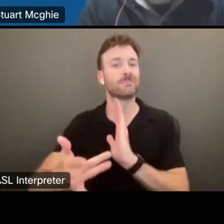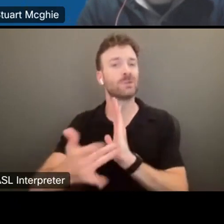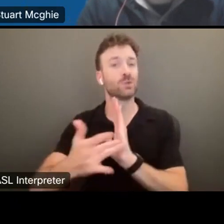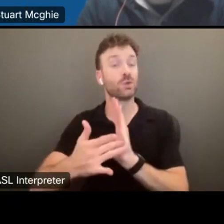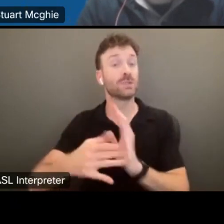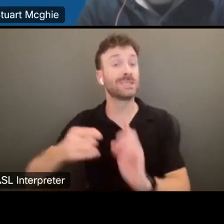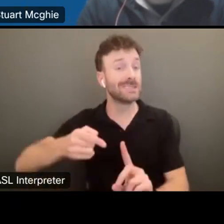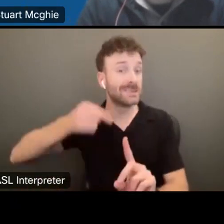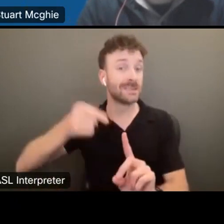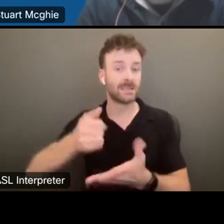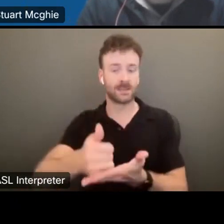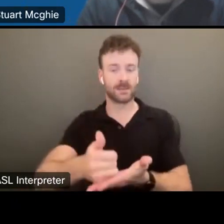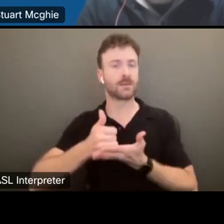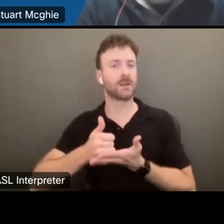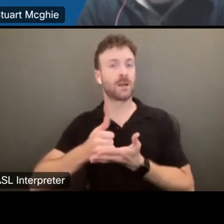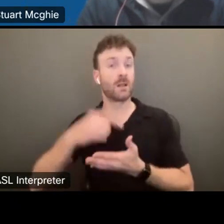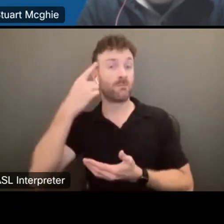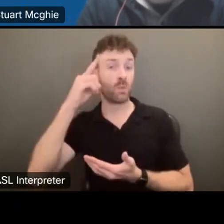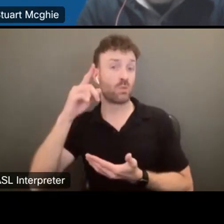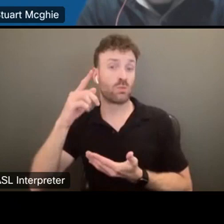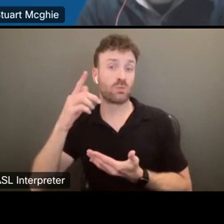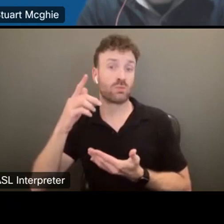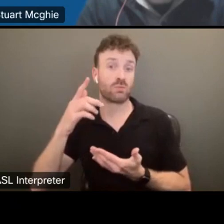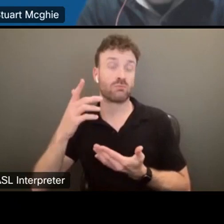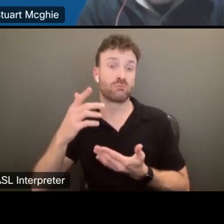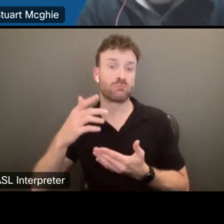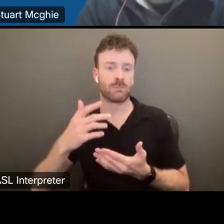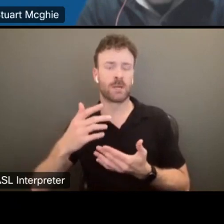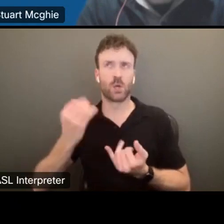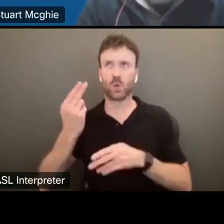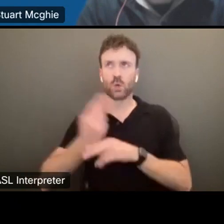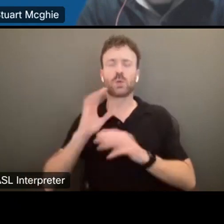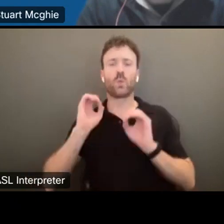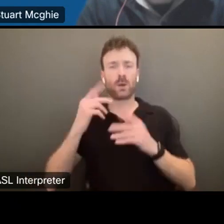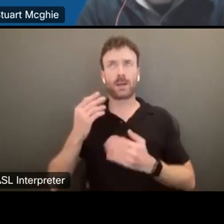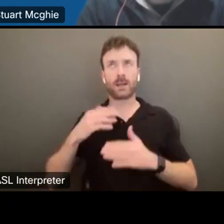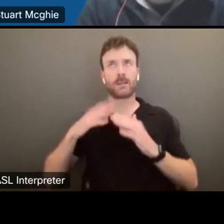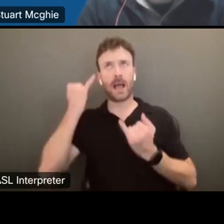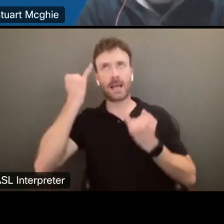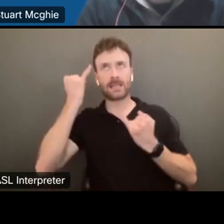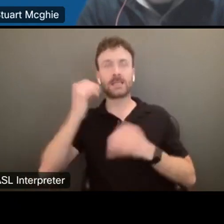to help us in terms of taking some of these basic ideas we have and ensuring they're accessible.